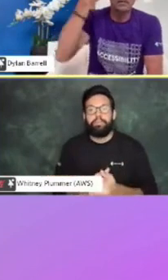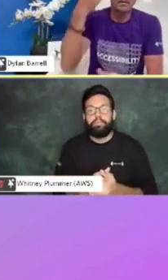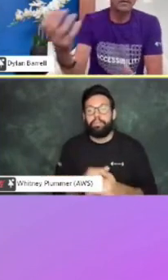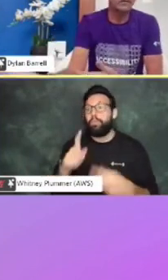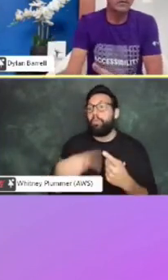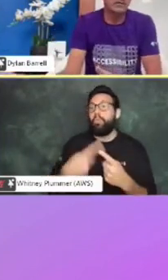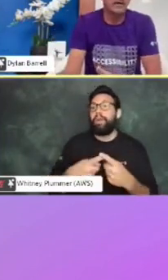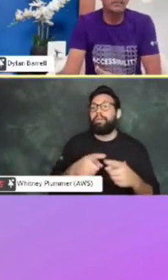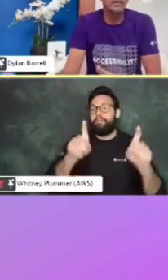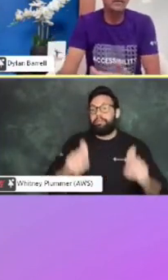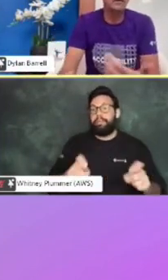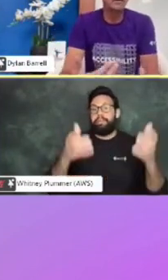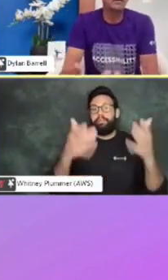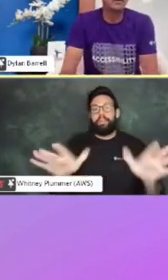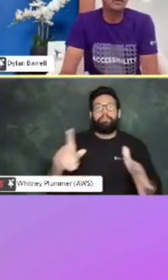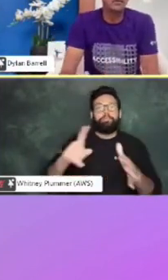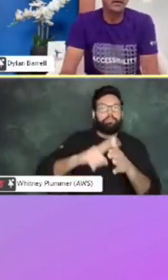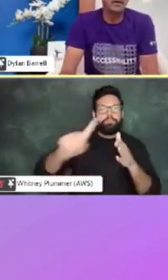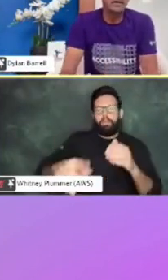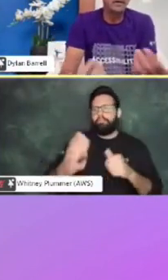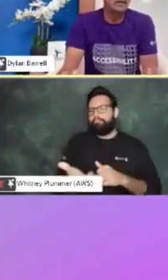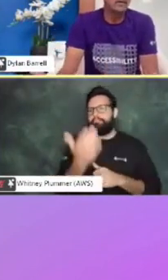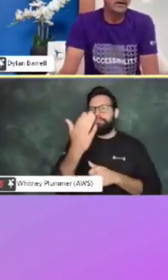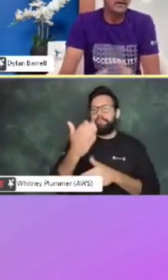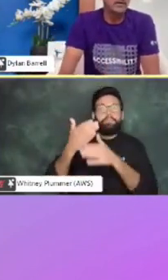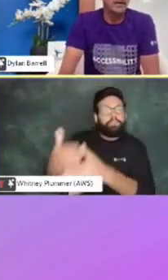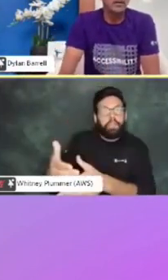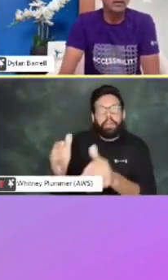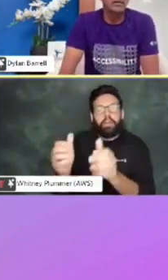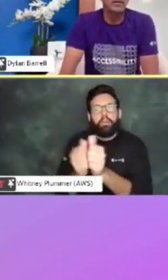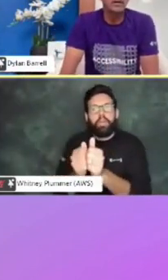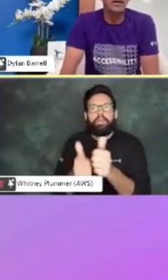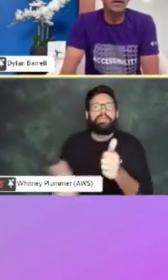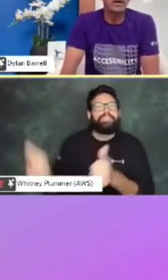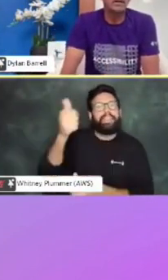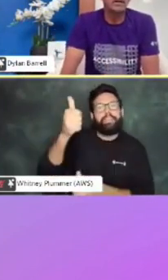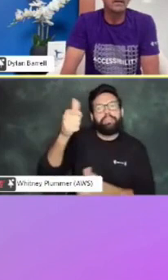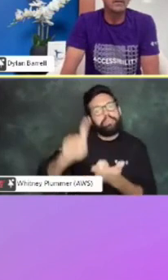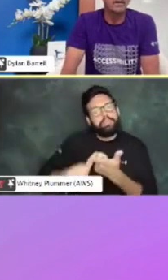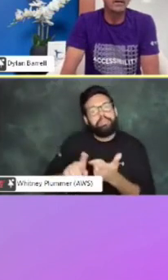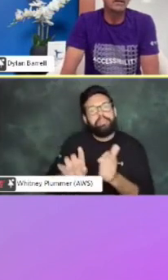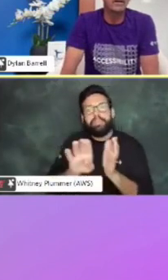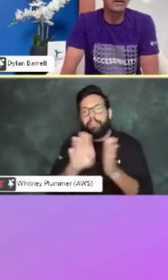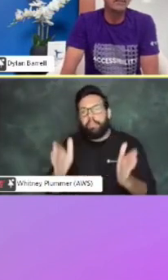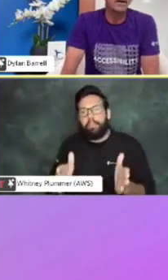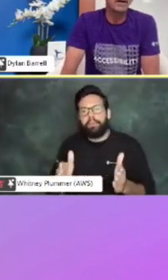whether it's to developers or to executives or other stakeholders in the product.